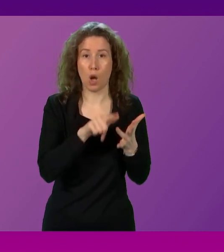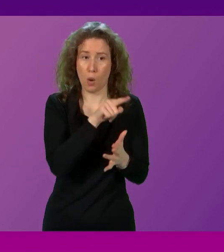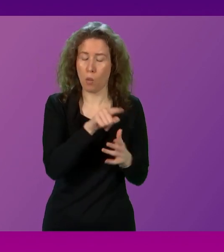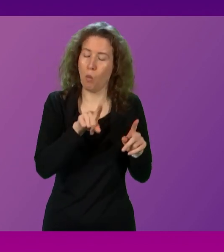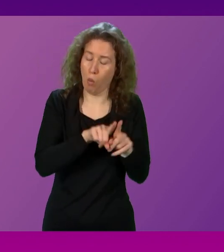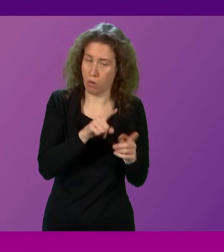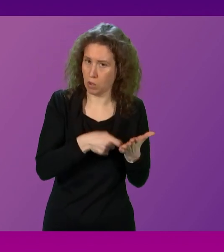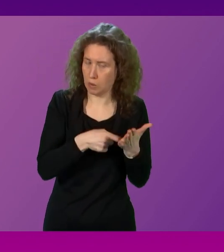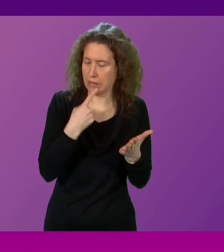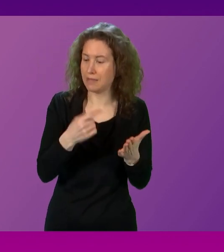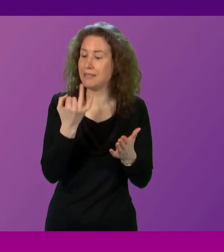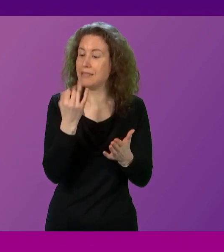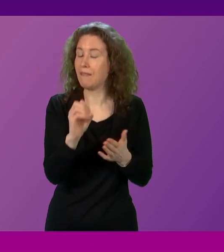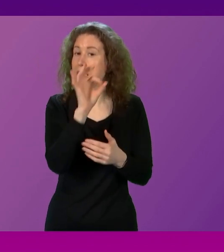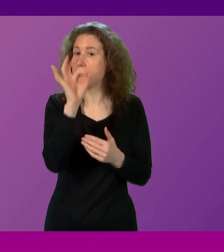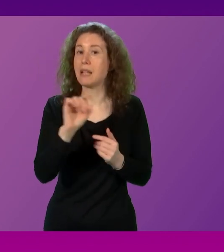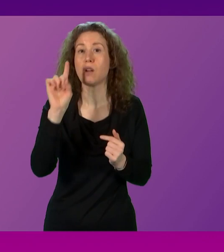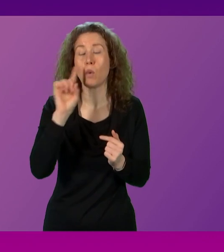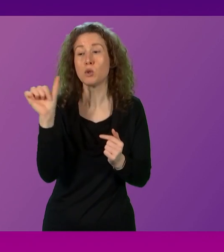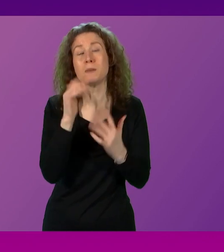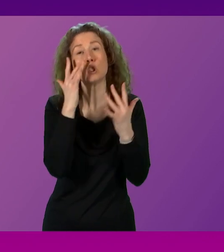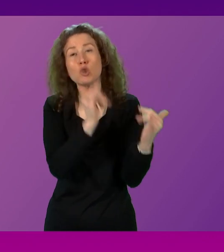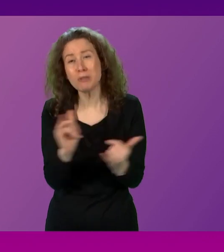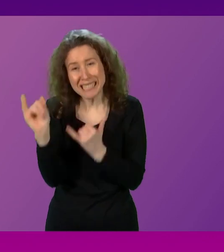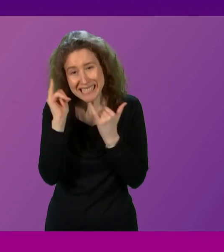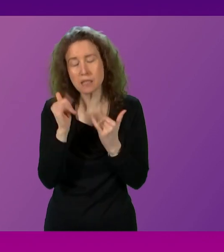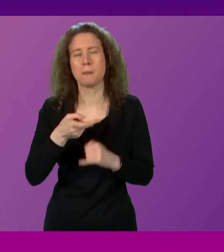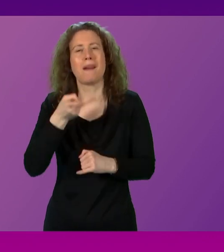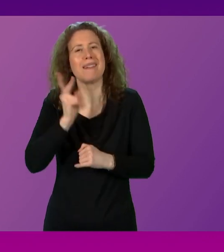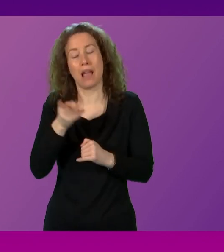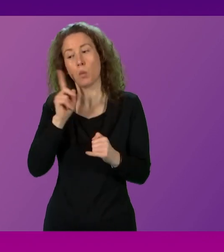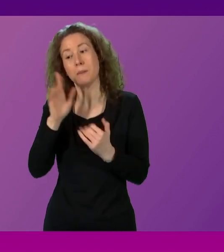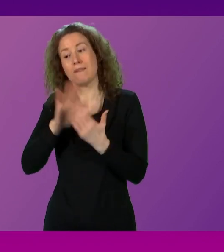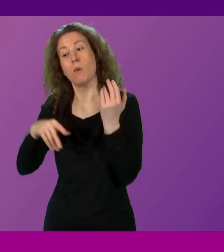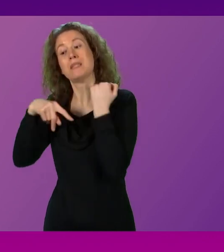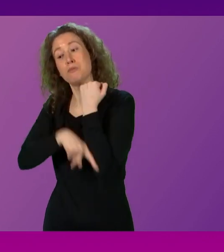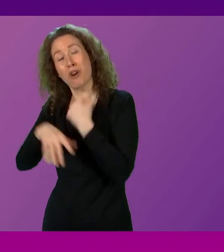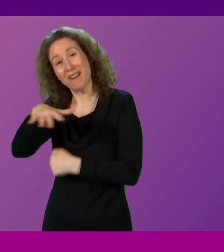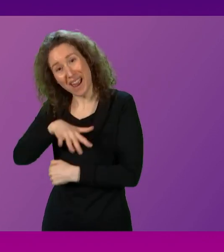recommends that 70 per cent of women be screened, but women from the most deprived areas are less